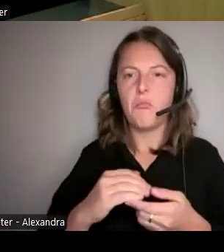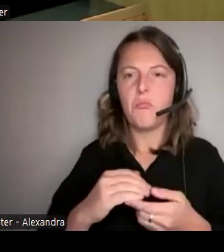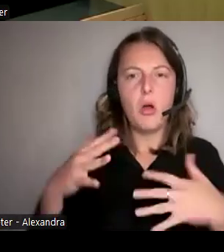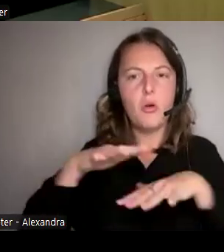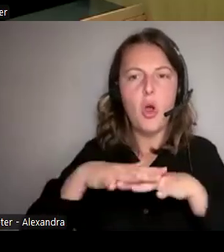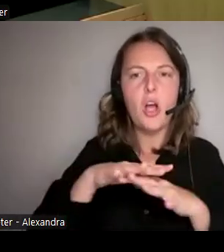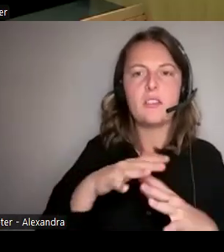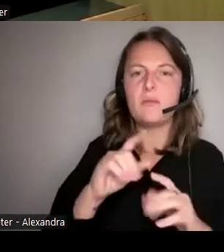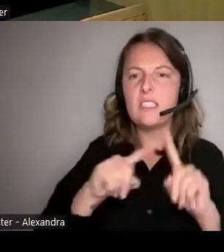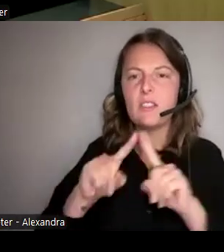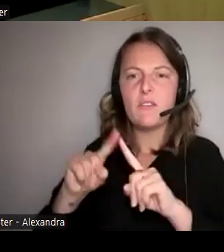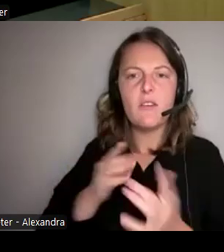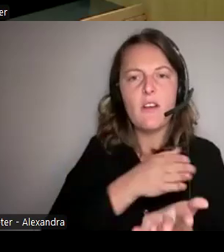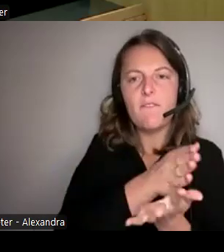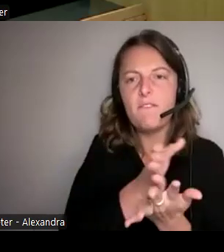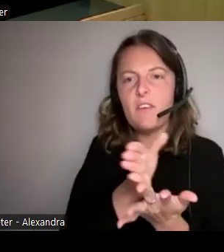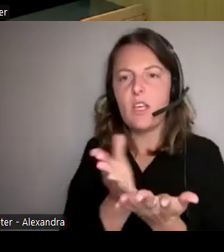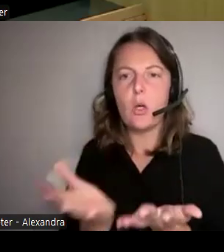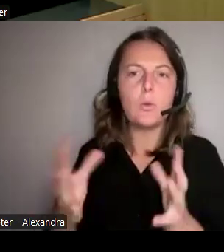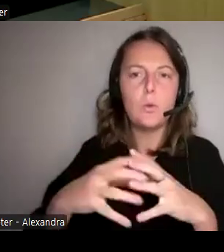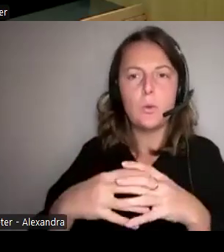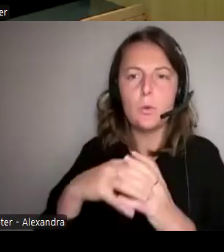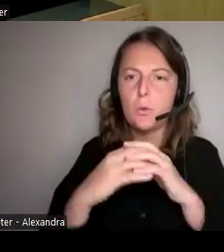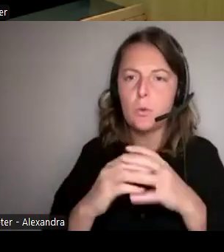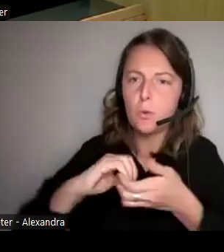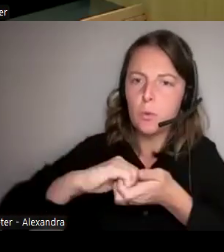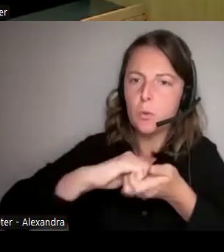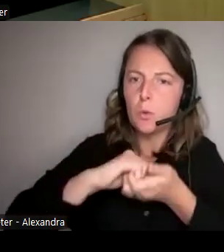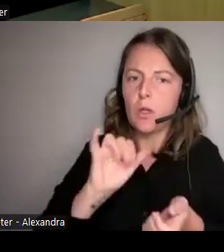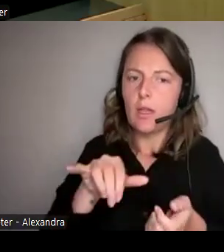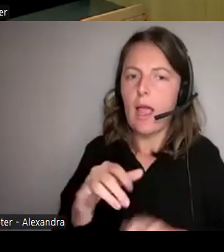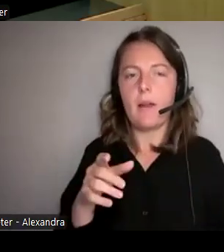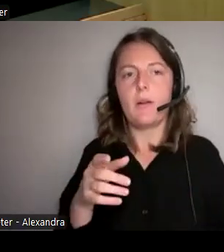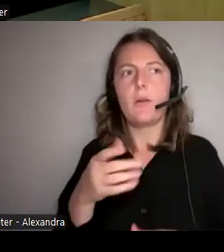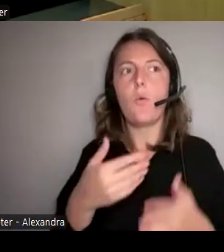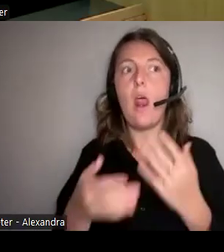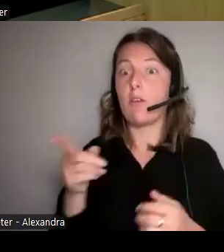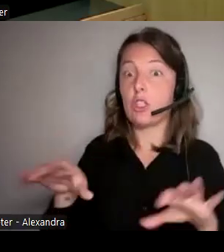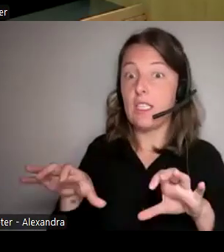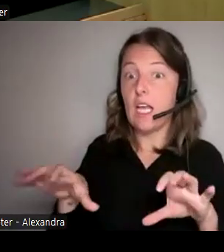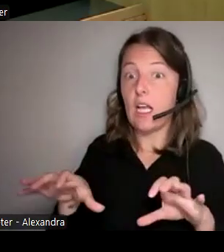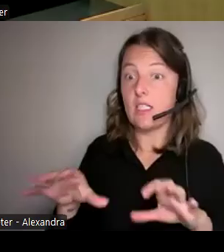complement her own and making the whole pretty much whatever she does greater than the sum of its